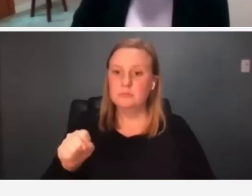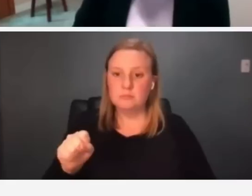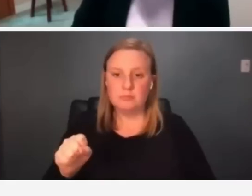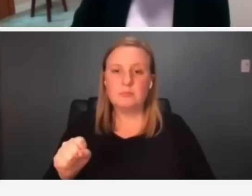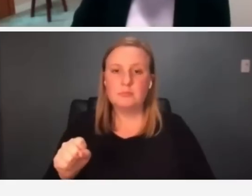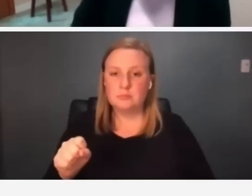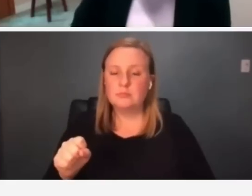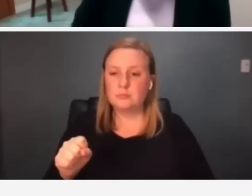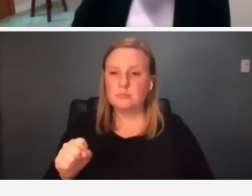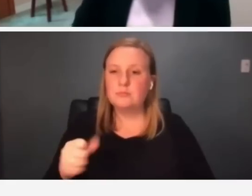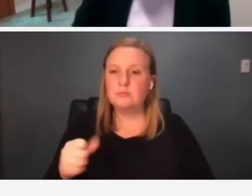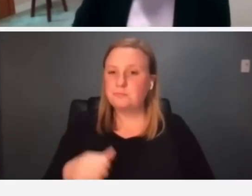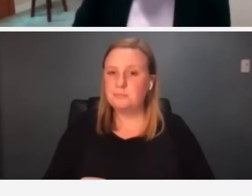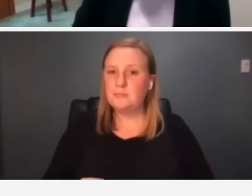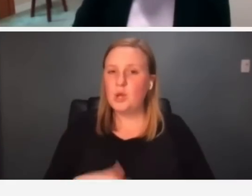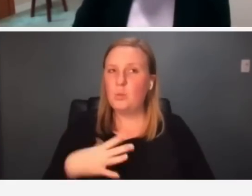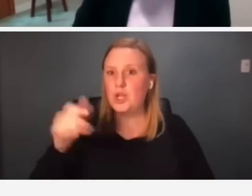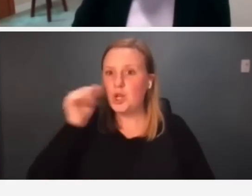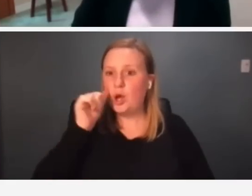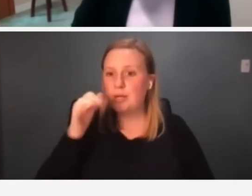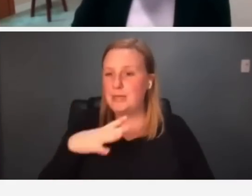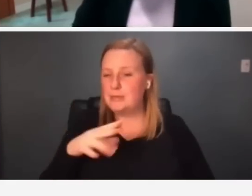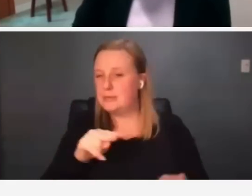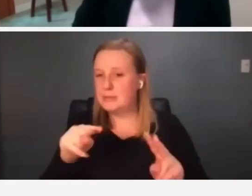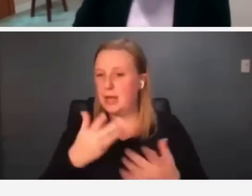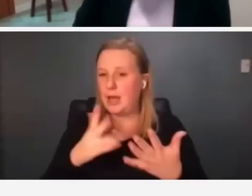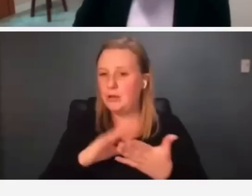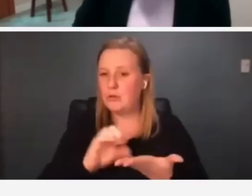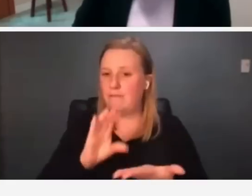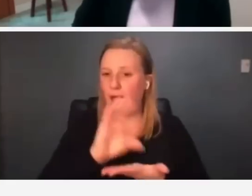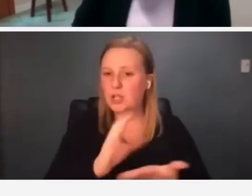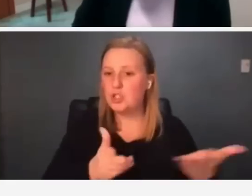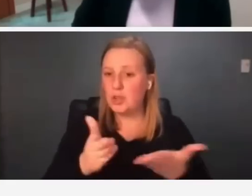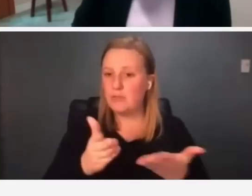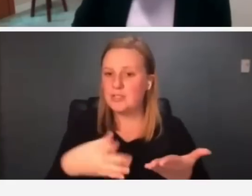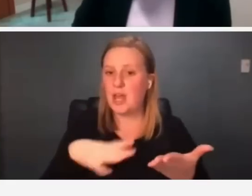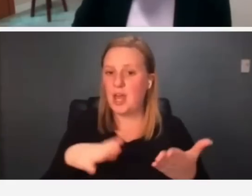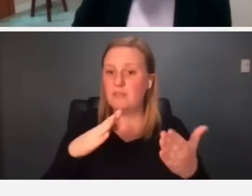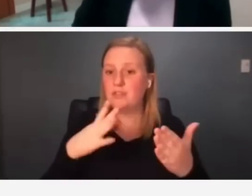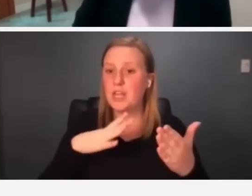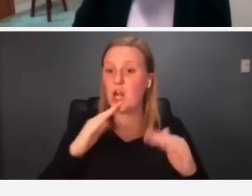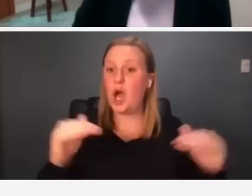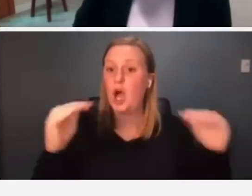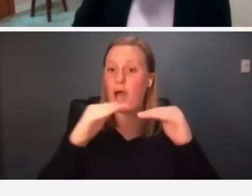best to fund services with a high capital component that needs some funding certainty to be able to service that.